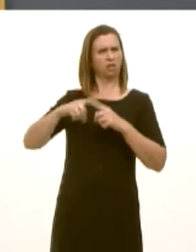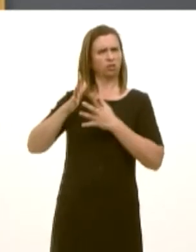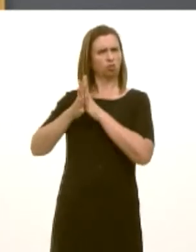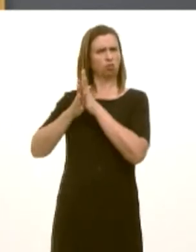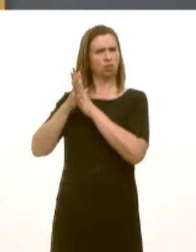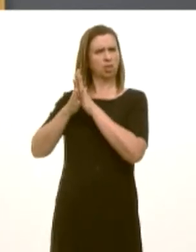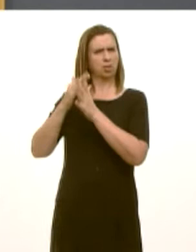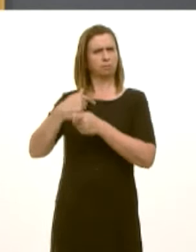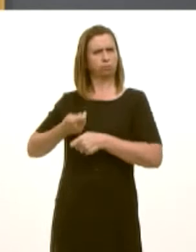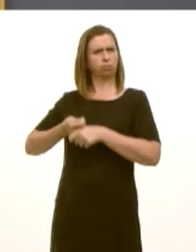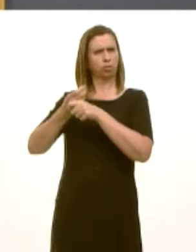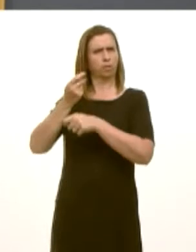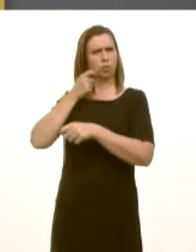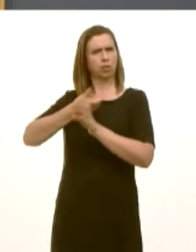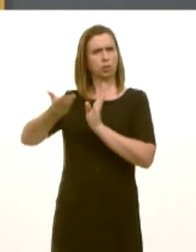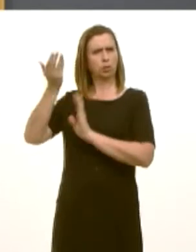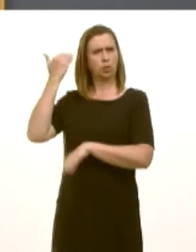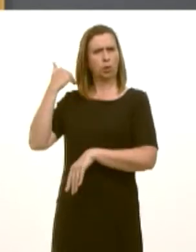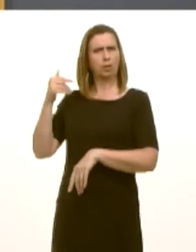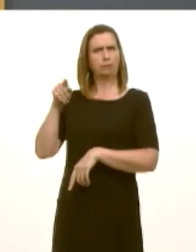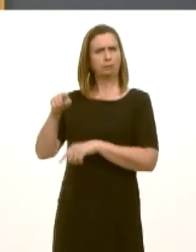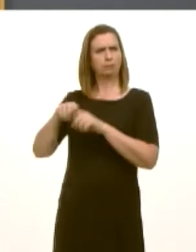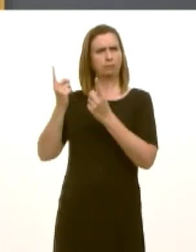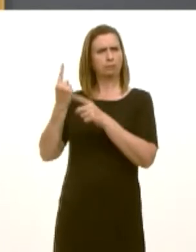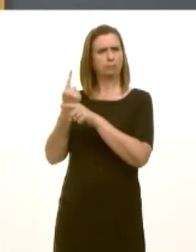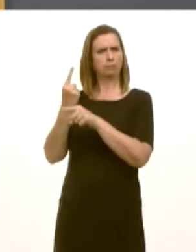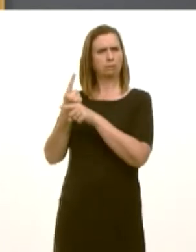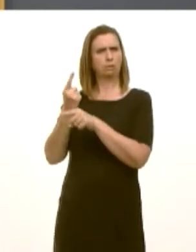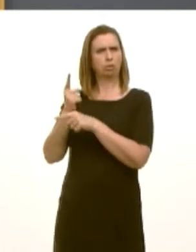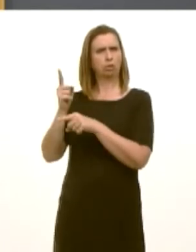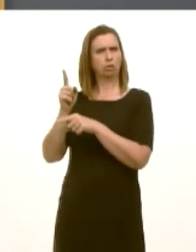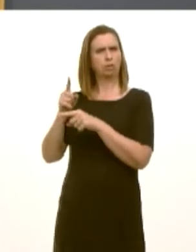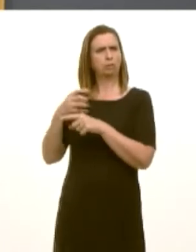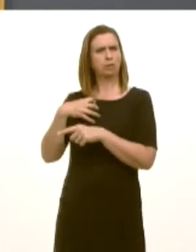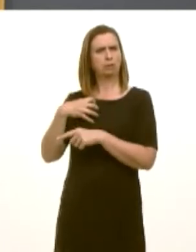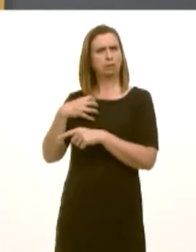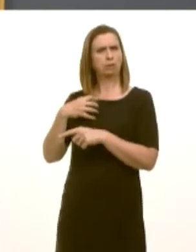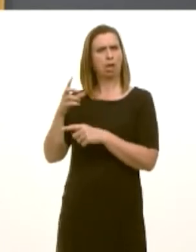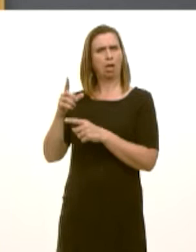this Chamber, and that wasnít the response of the last Labour Government in Westminster either.